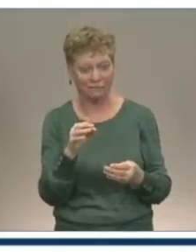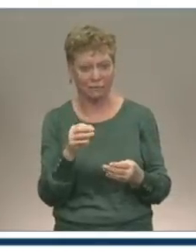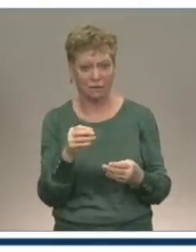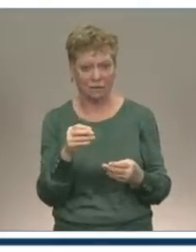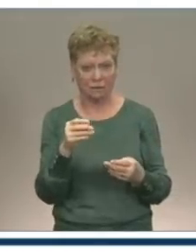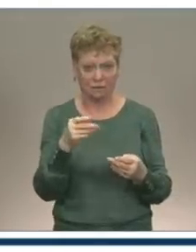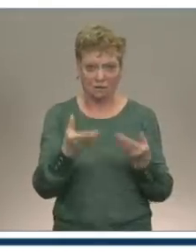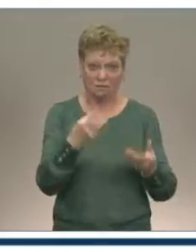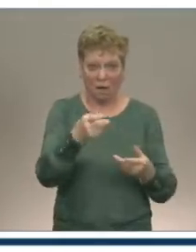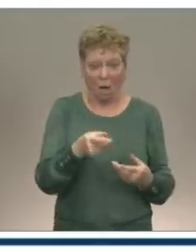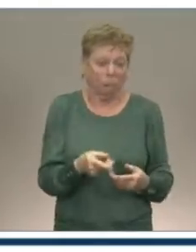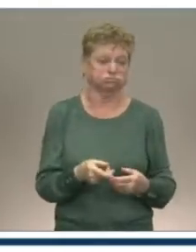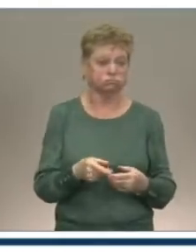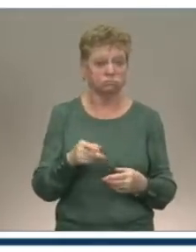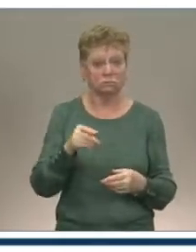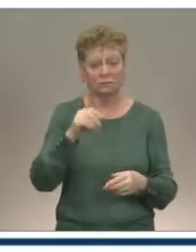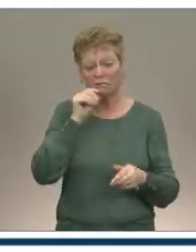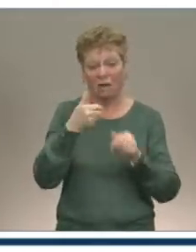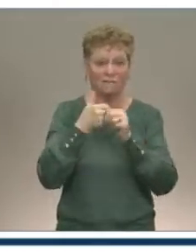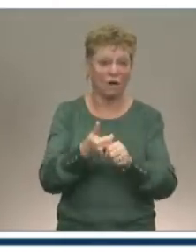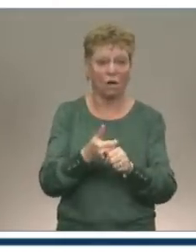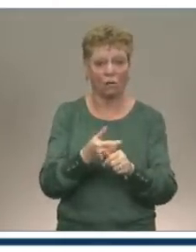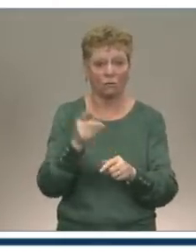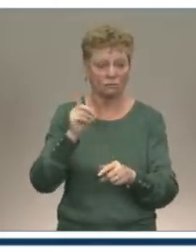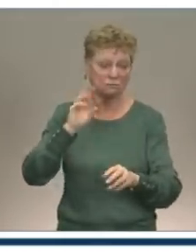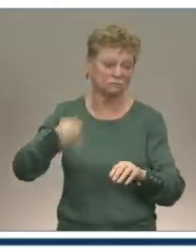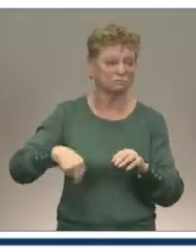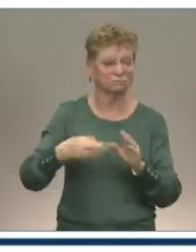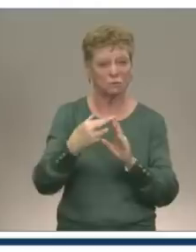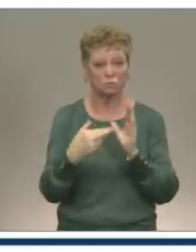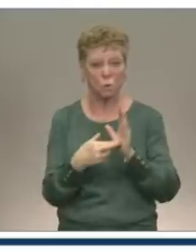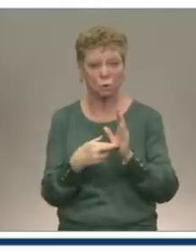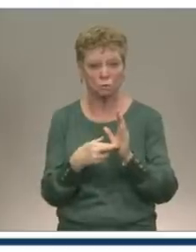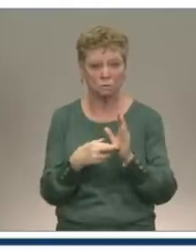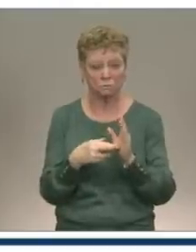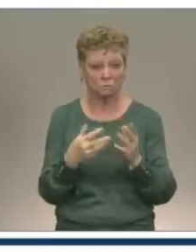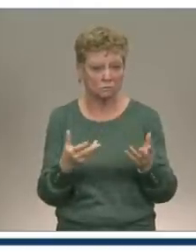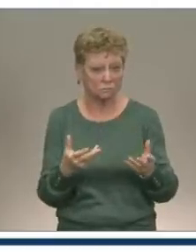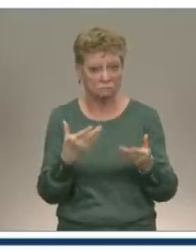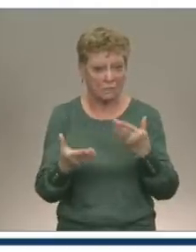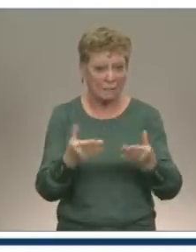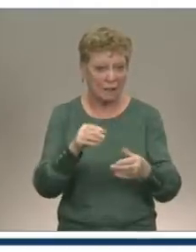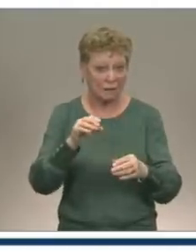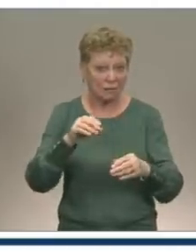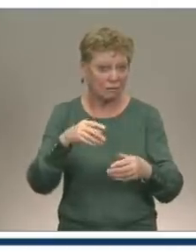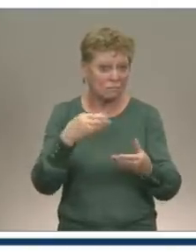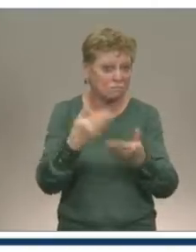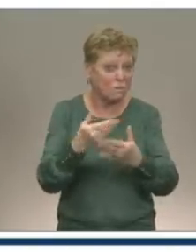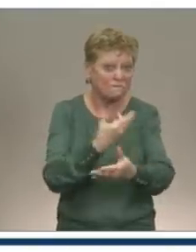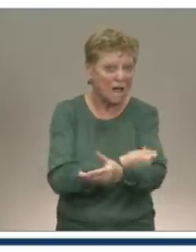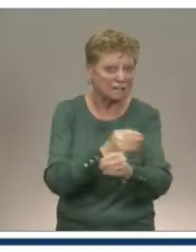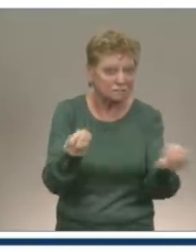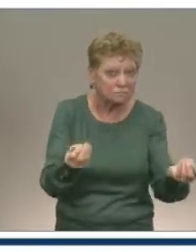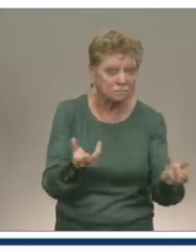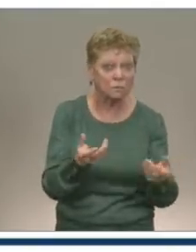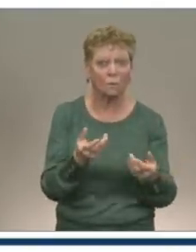non-compliance with public health measures whether it's proof of vaccination or or large you know